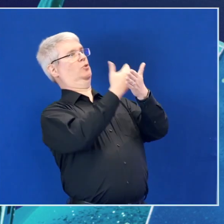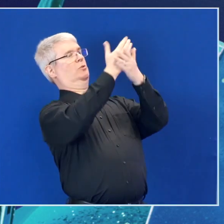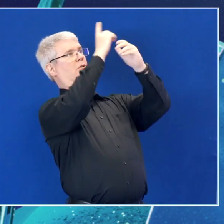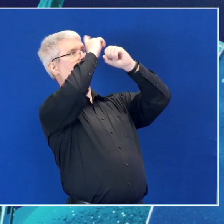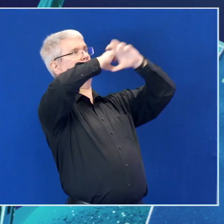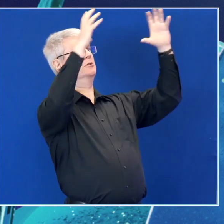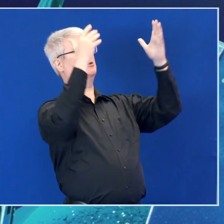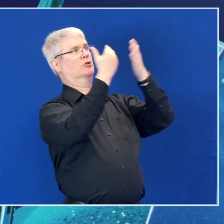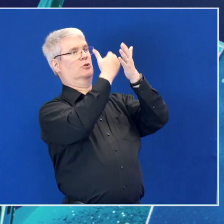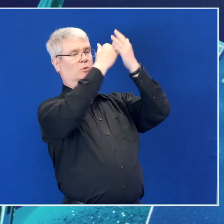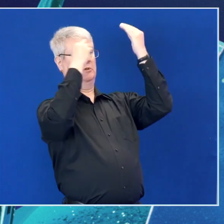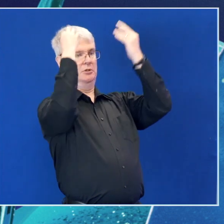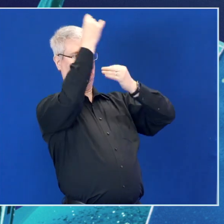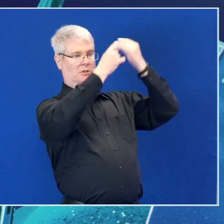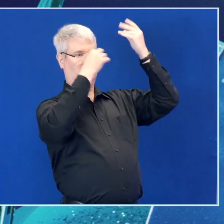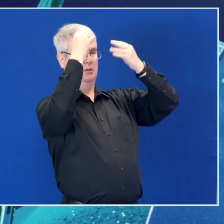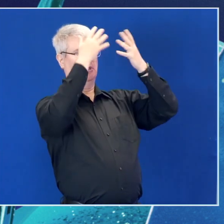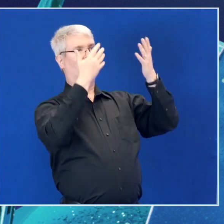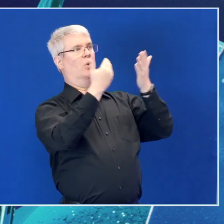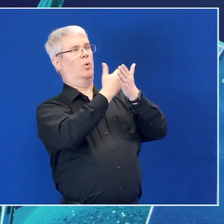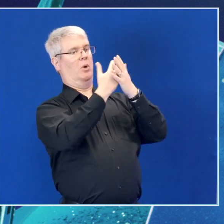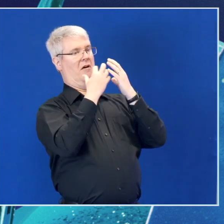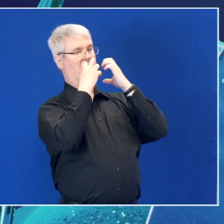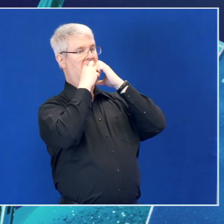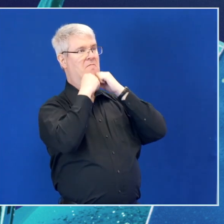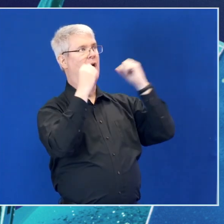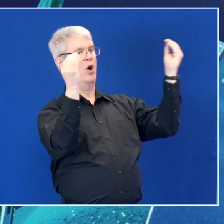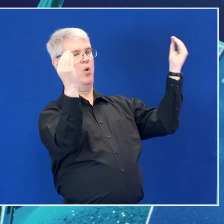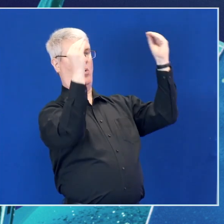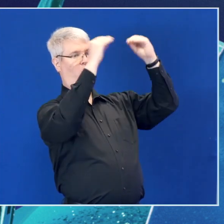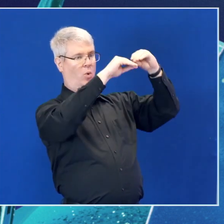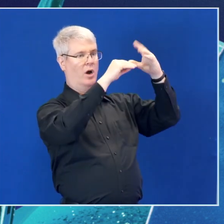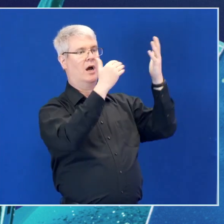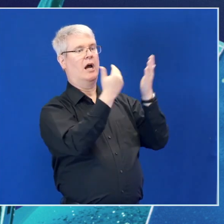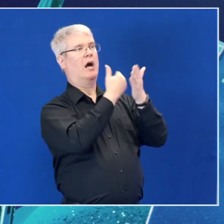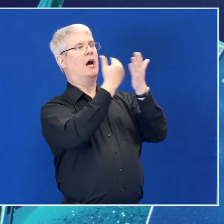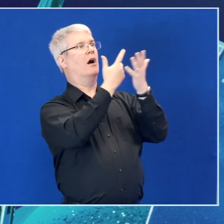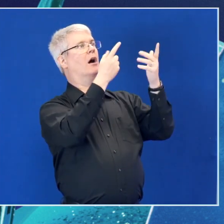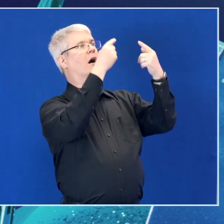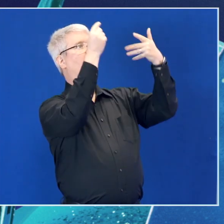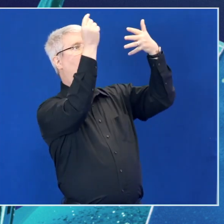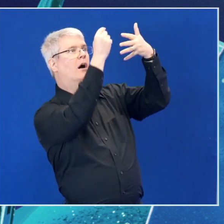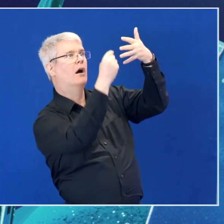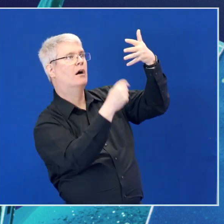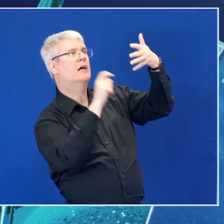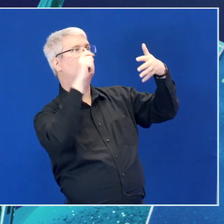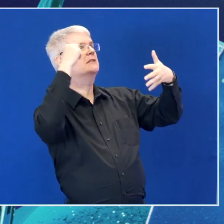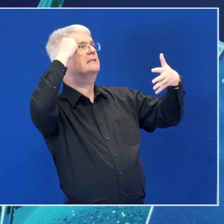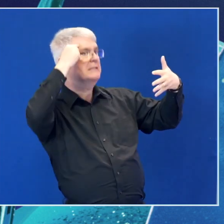and valuing divergent ways of thinking can be an organization's best asset.